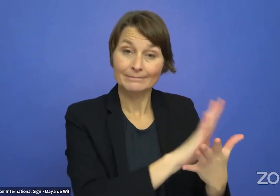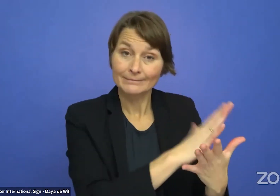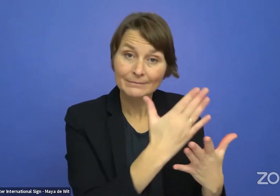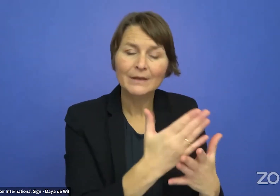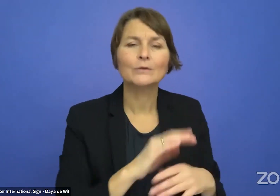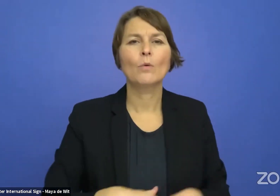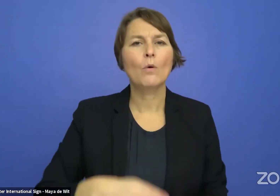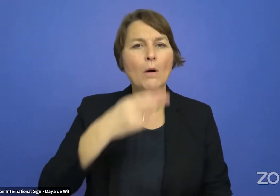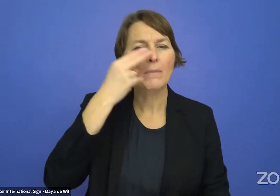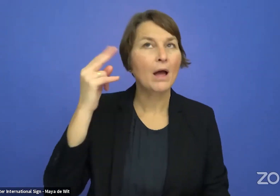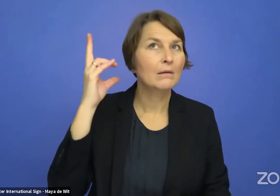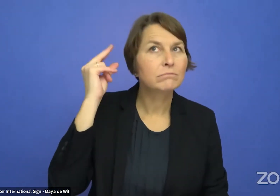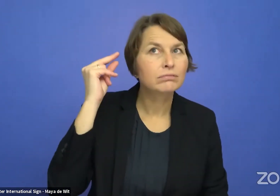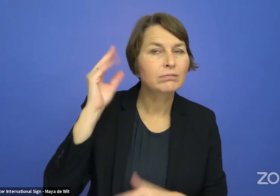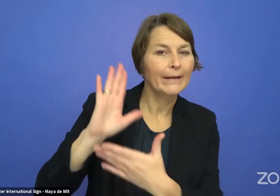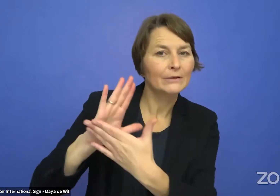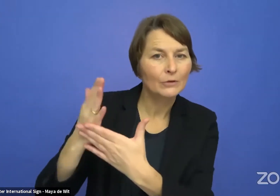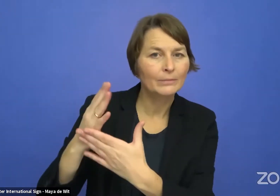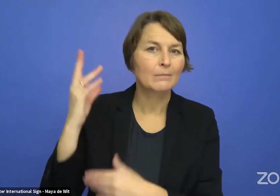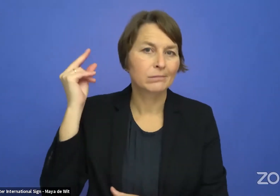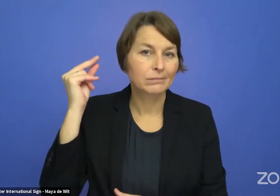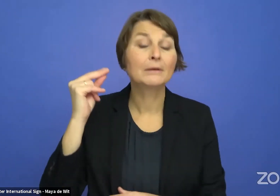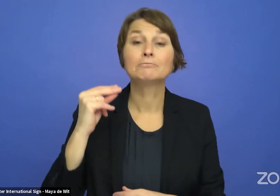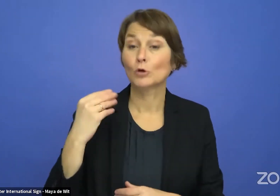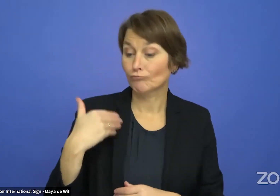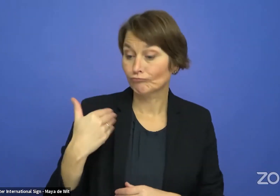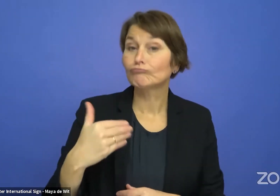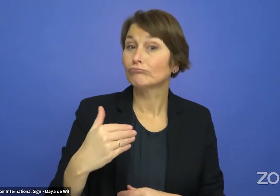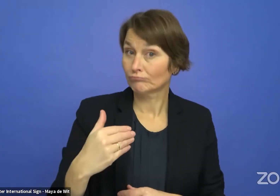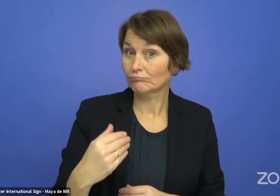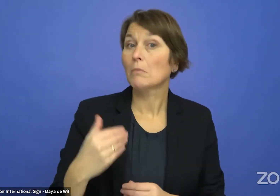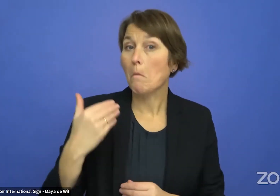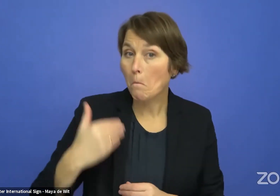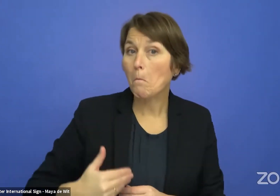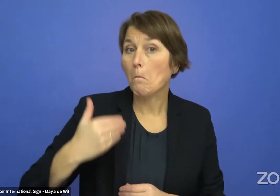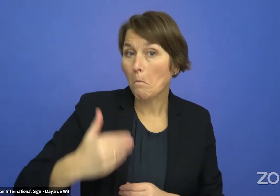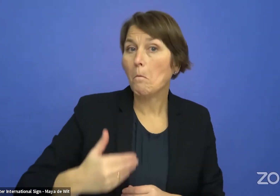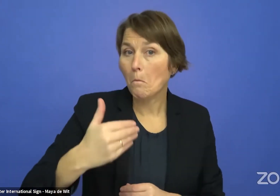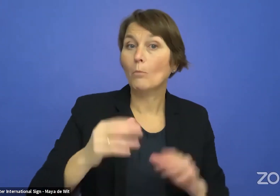which we all then also try to do. We sometimes do it in the theatre but we always try to